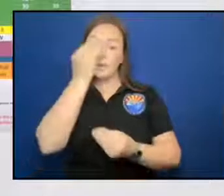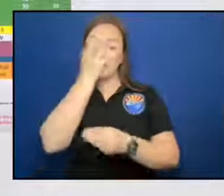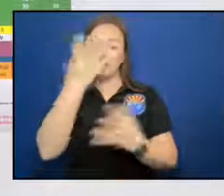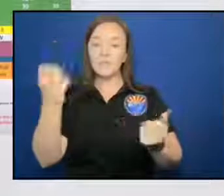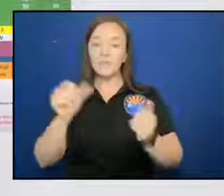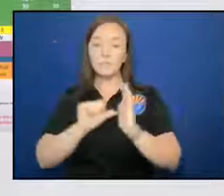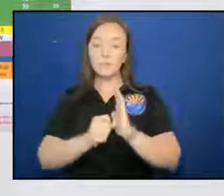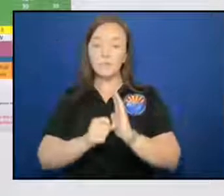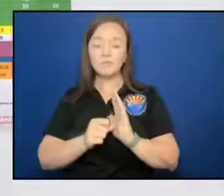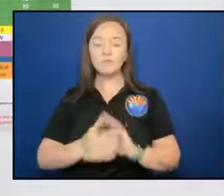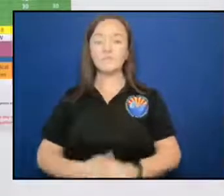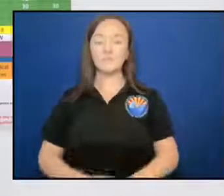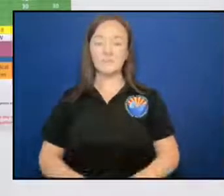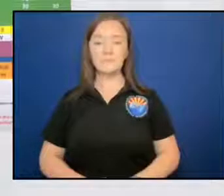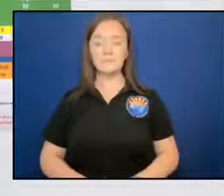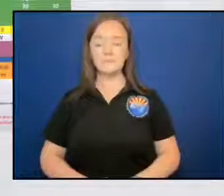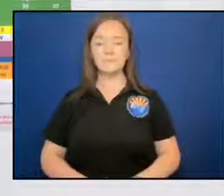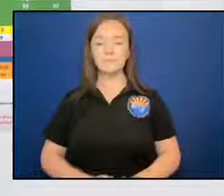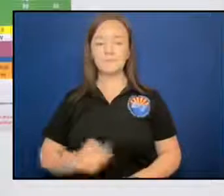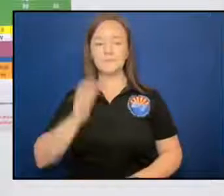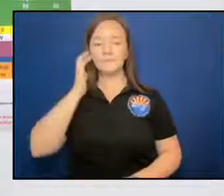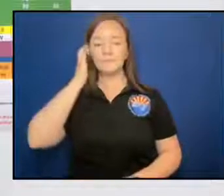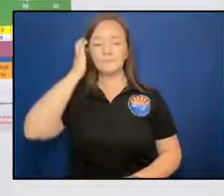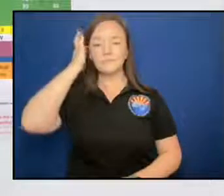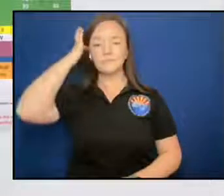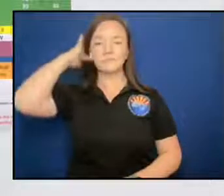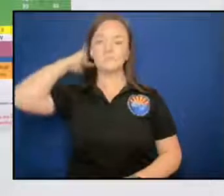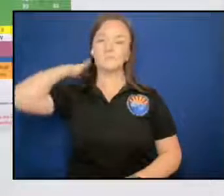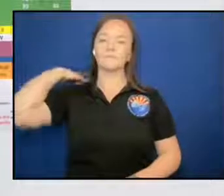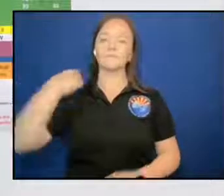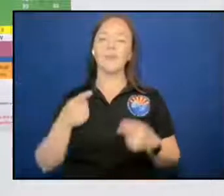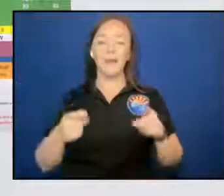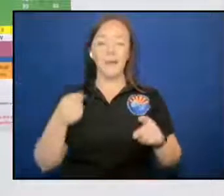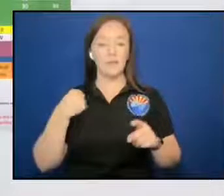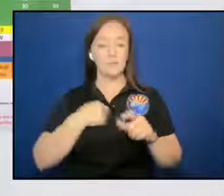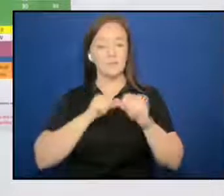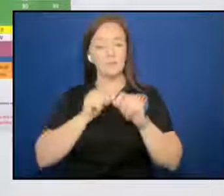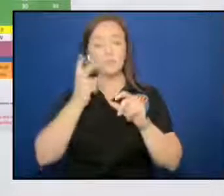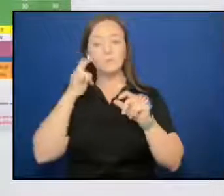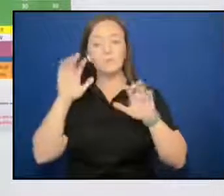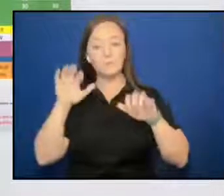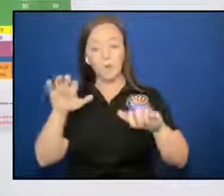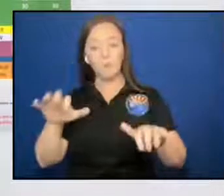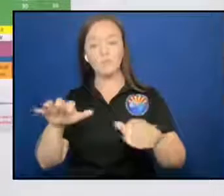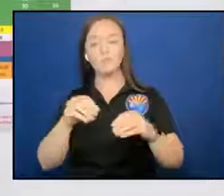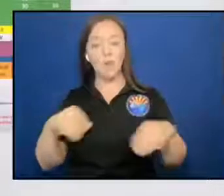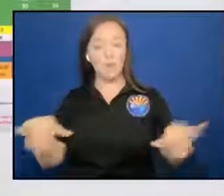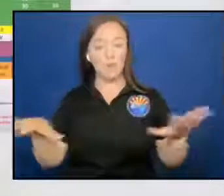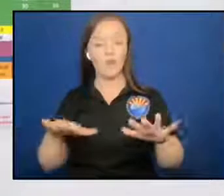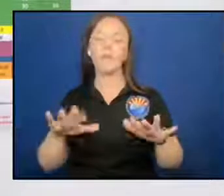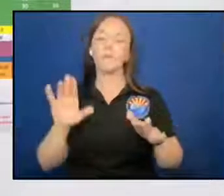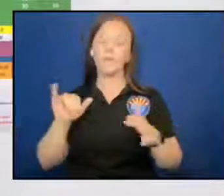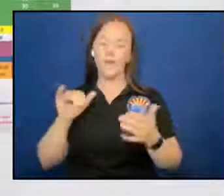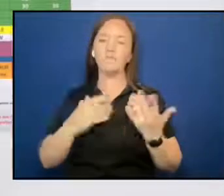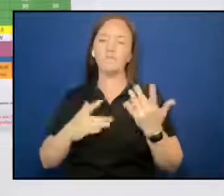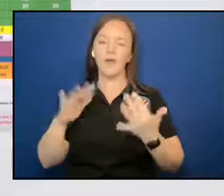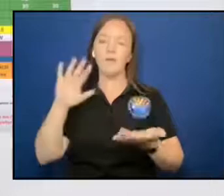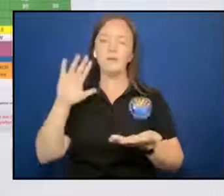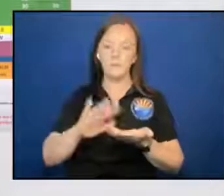FUTURE FROM ALL THE RAIN THAT IS PREDICTED BUT WE WILL STILL SEE SMOLDERING FIRE BEHAVIOR OUT THERE IN THOSE